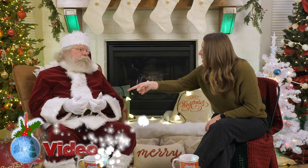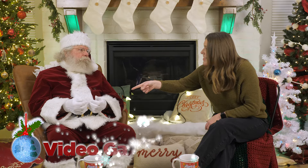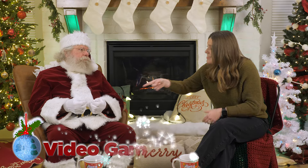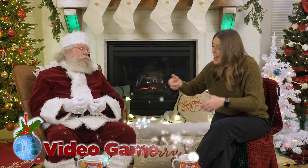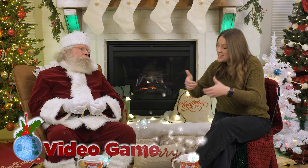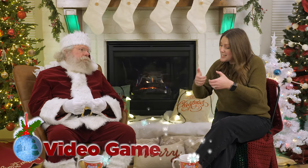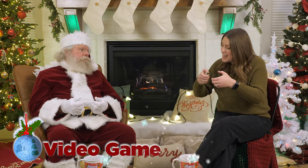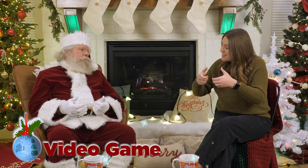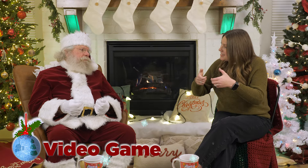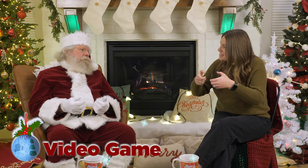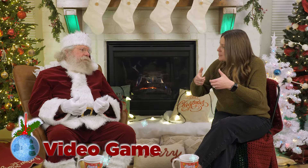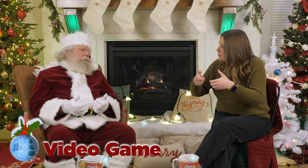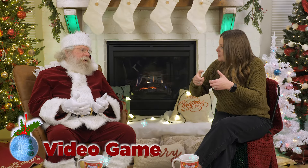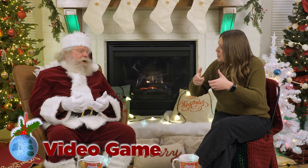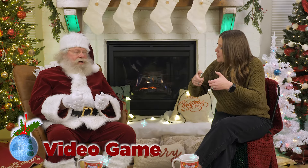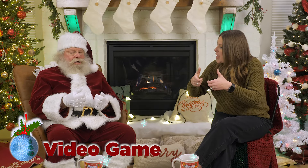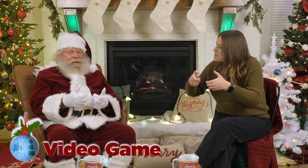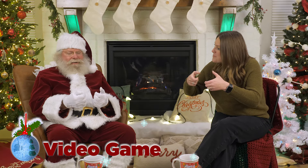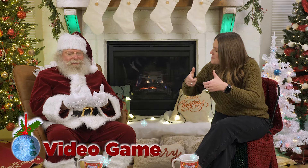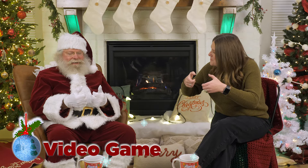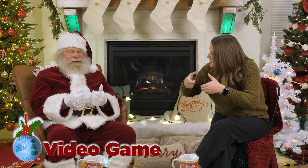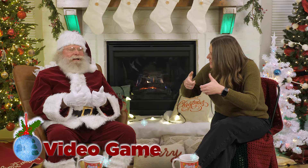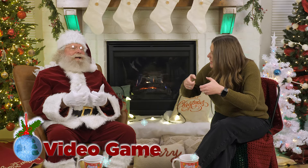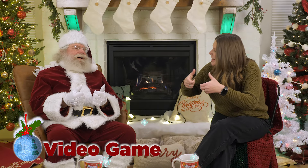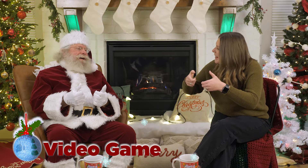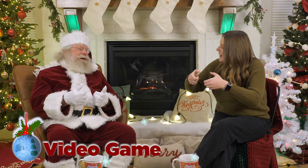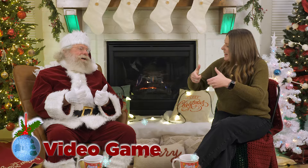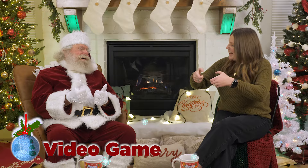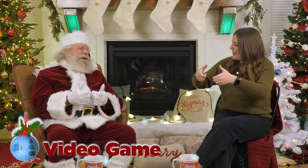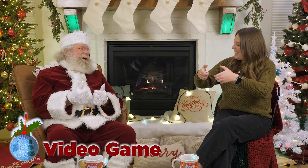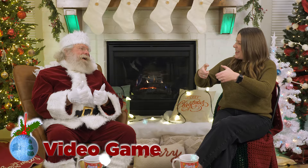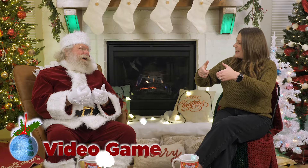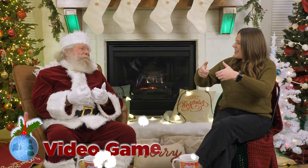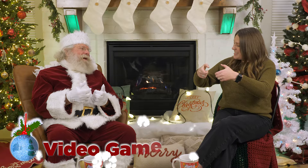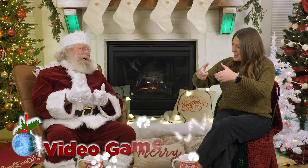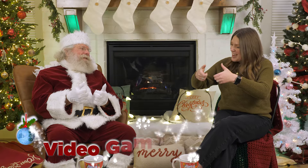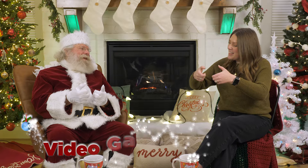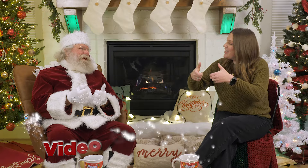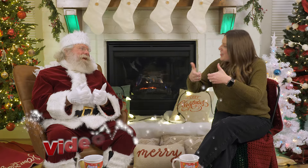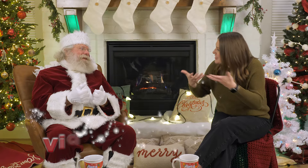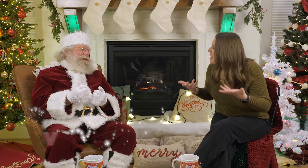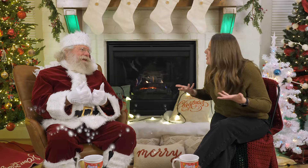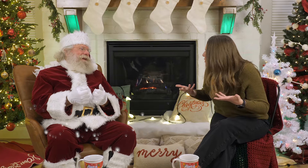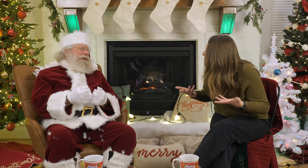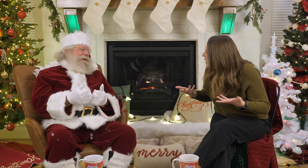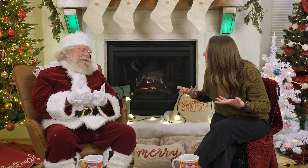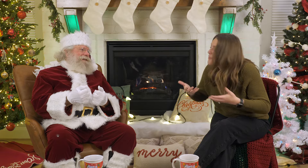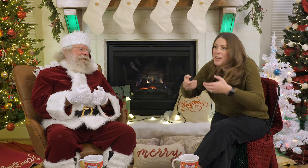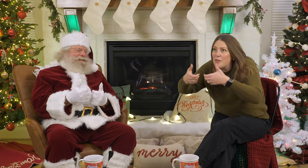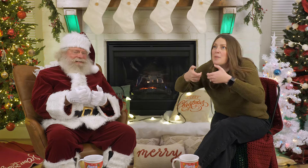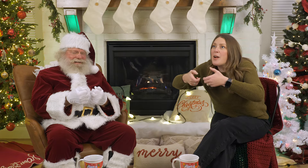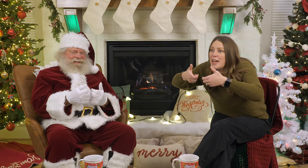And that's exactly the same for video game. yes. Because it looks like you’re playing the video game, right?